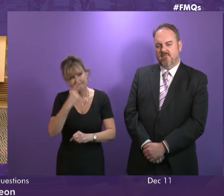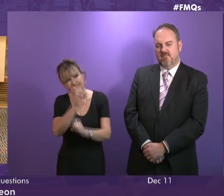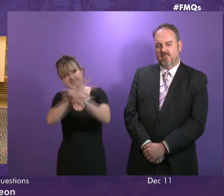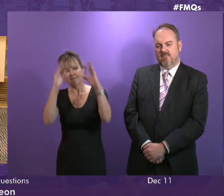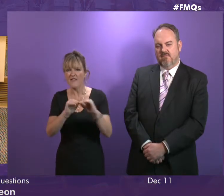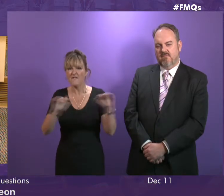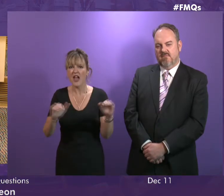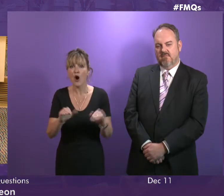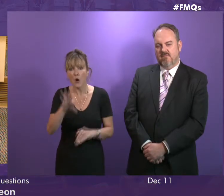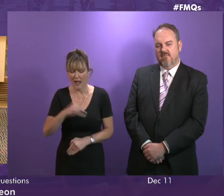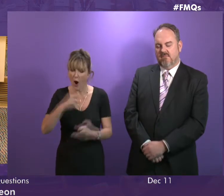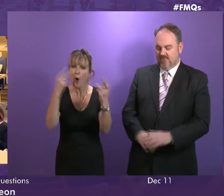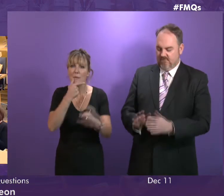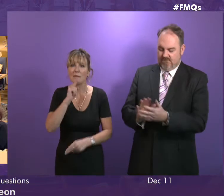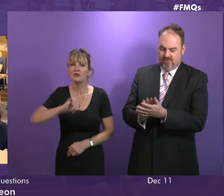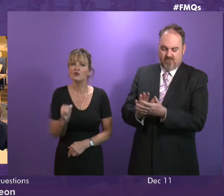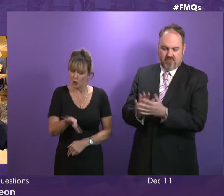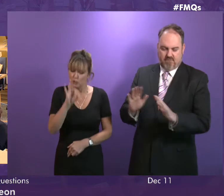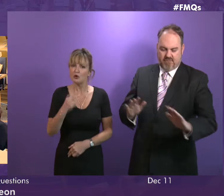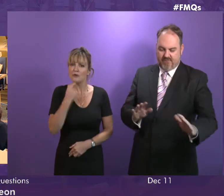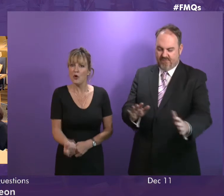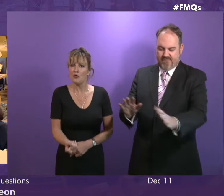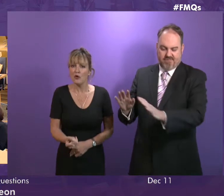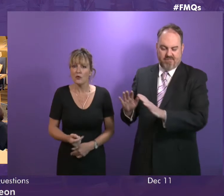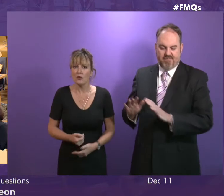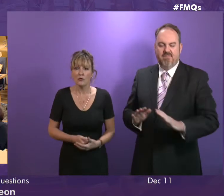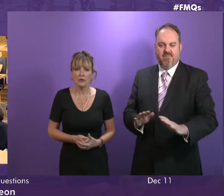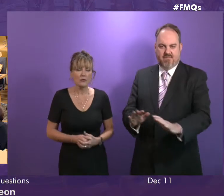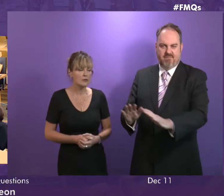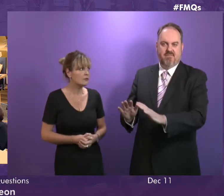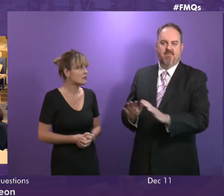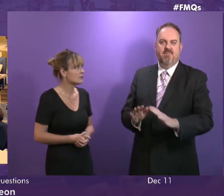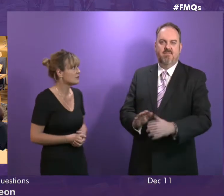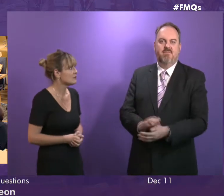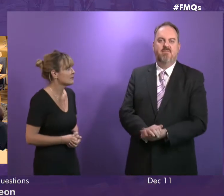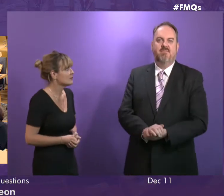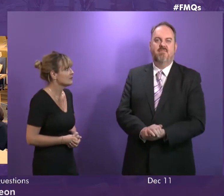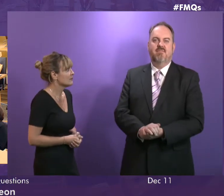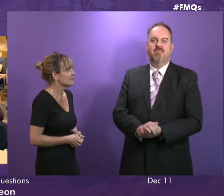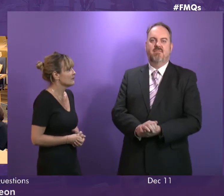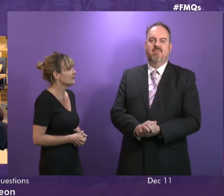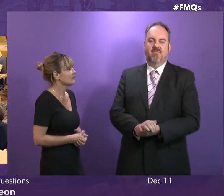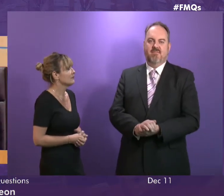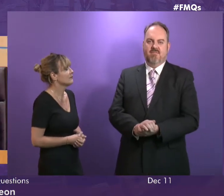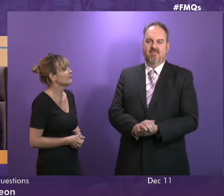Scotland will choose tomorrow.